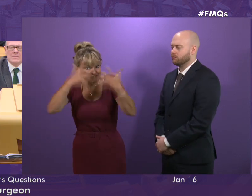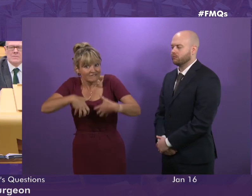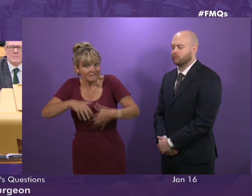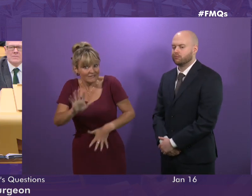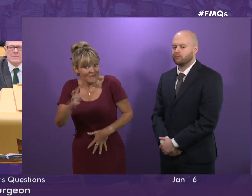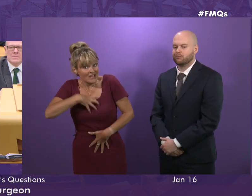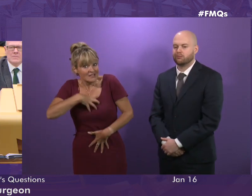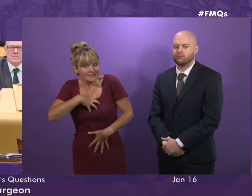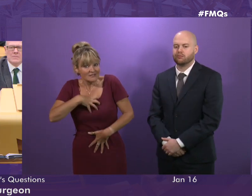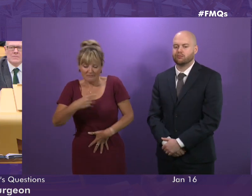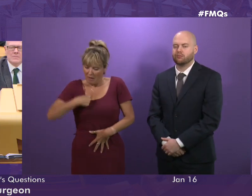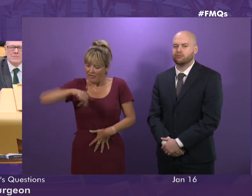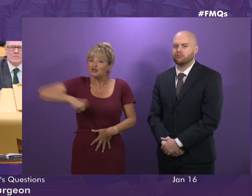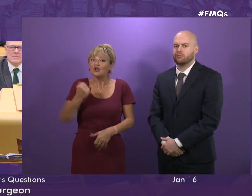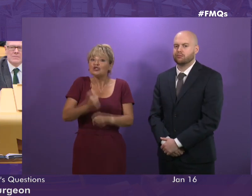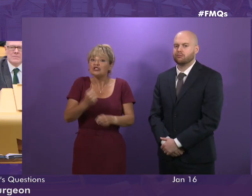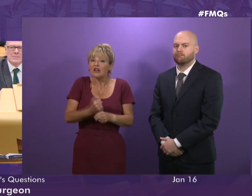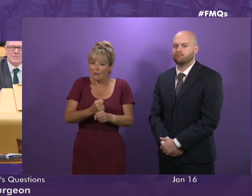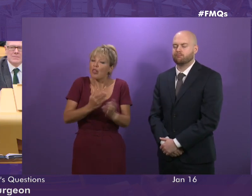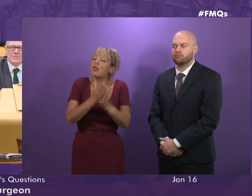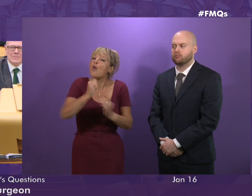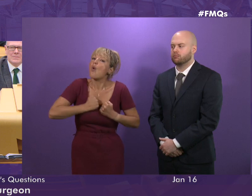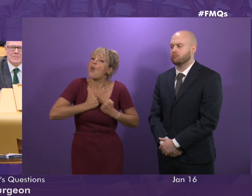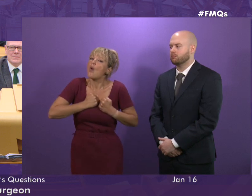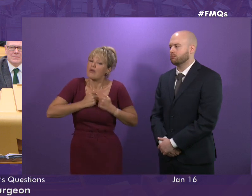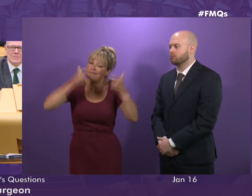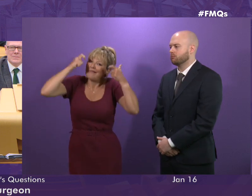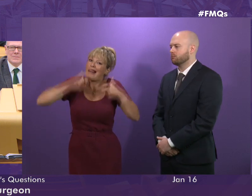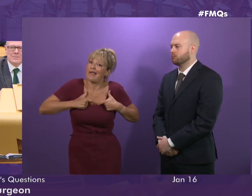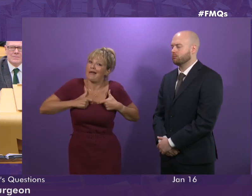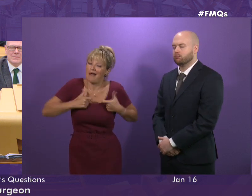We will do everything that we can within our existing powers to protect Scotland against